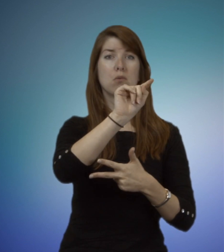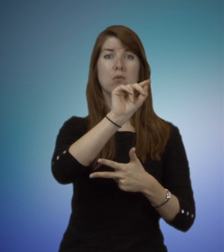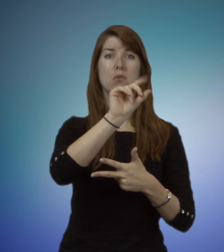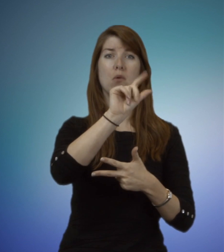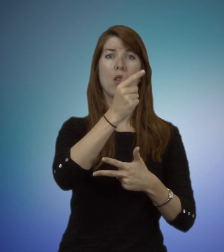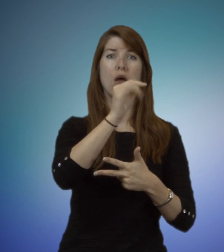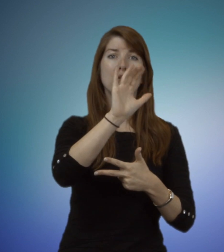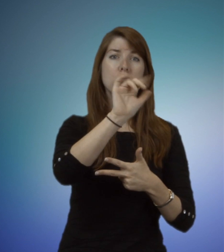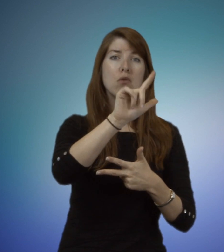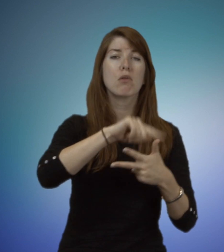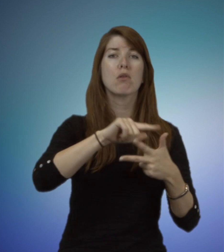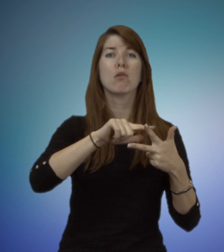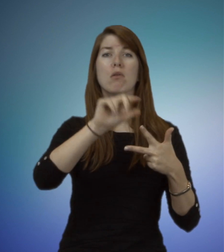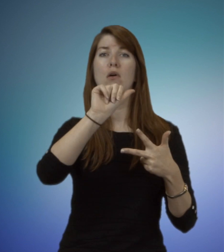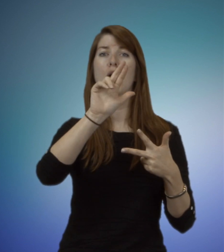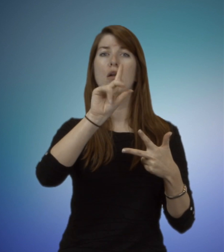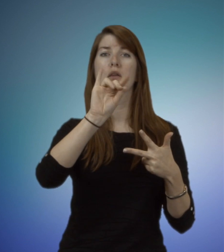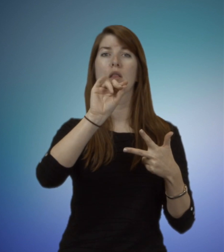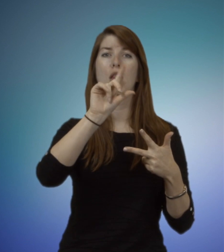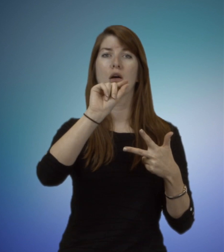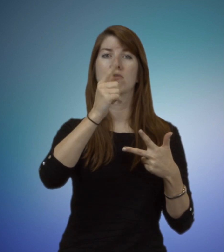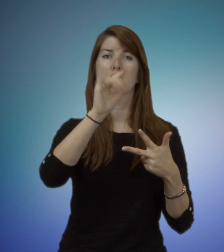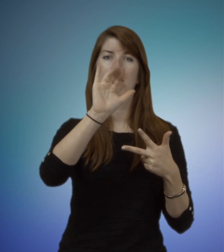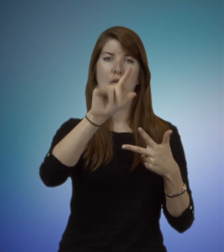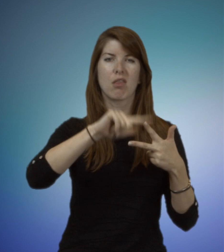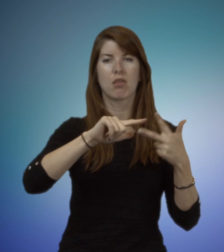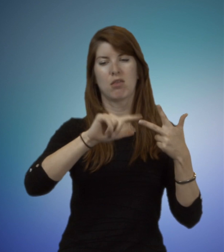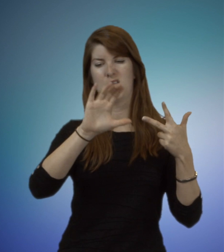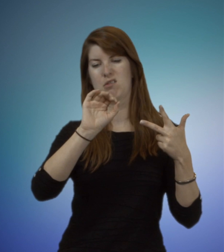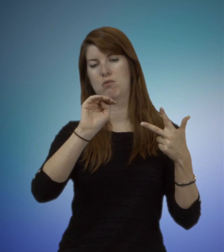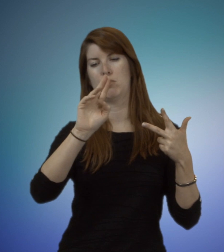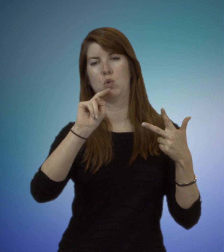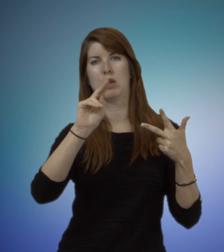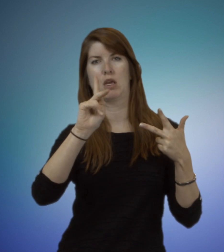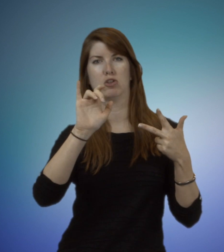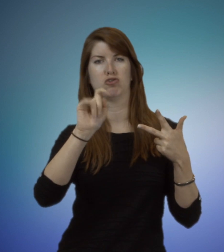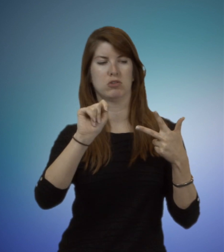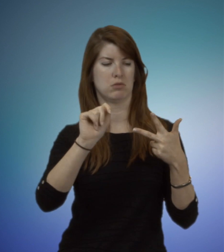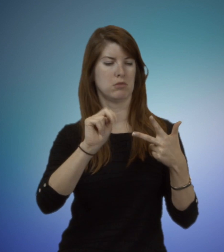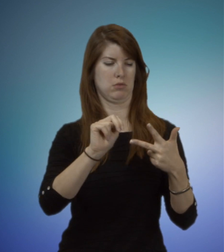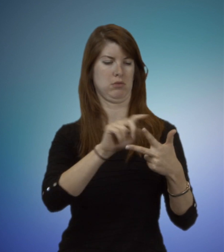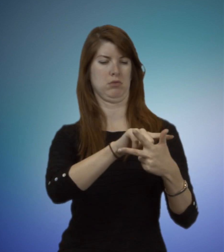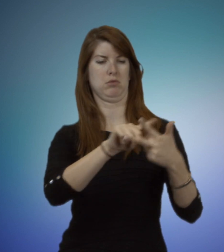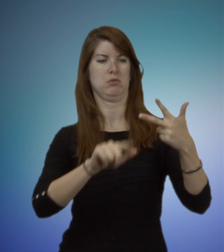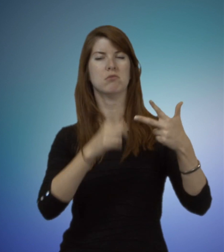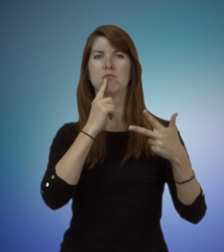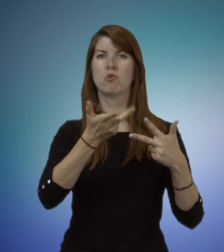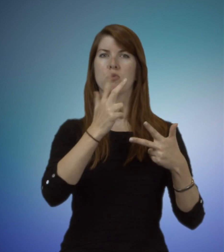and communication evaluation as the three ways that we determine if a child qualifies